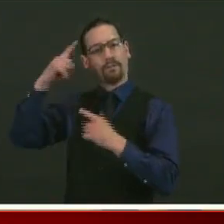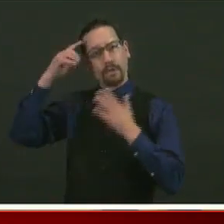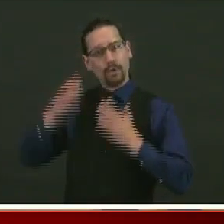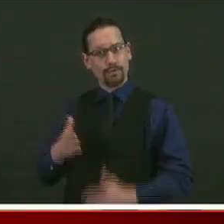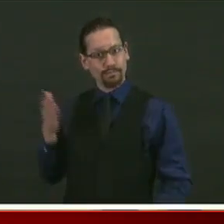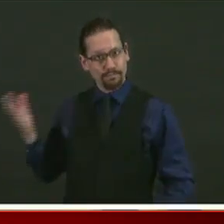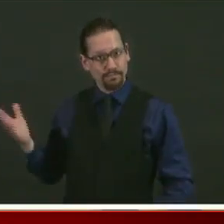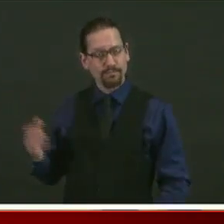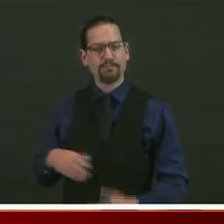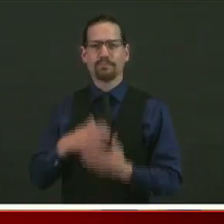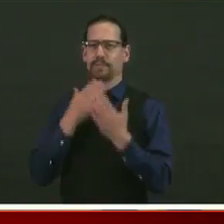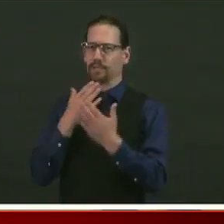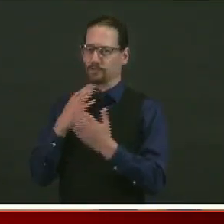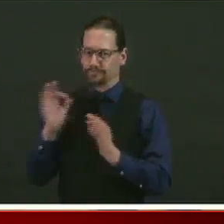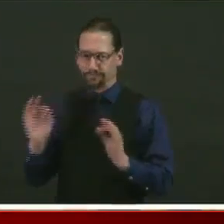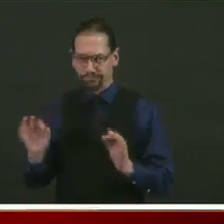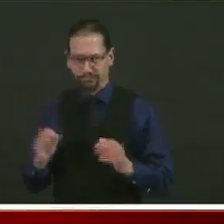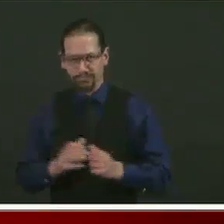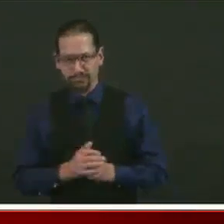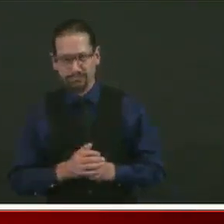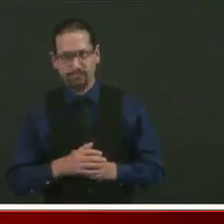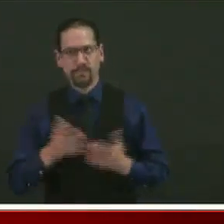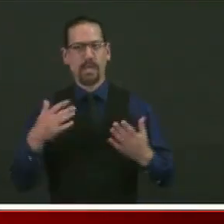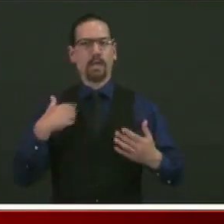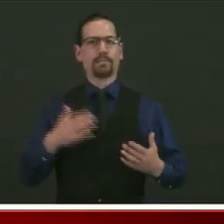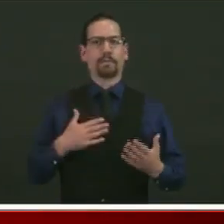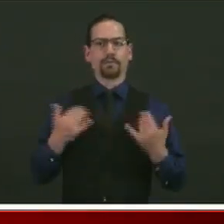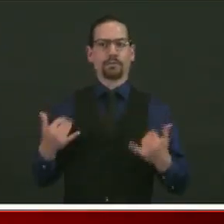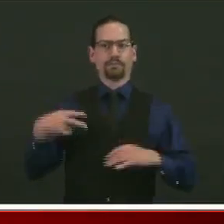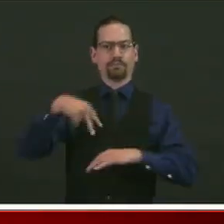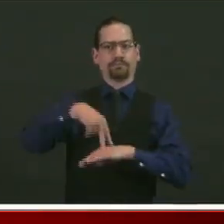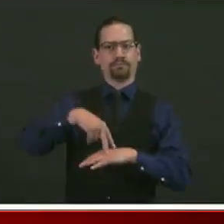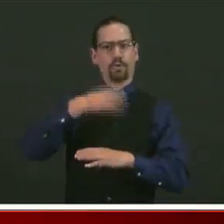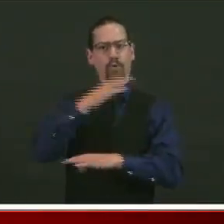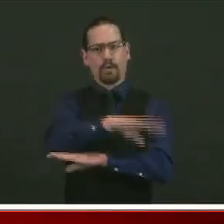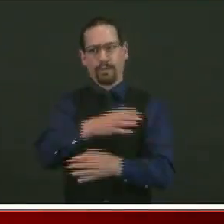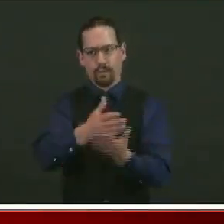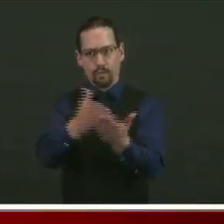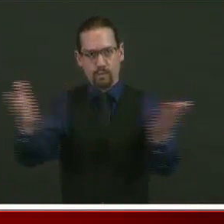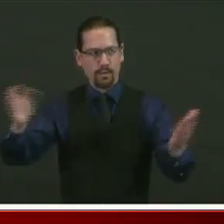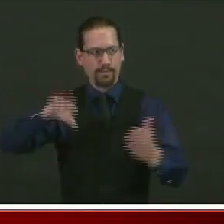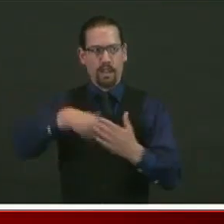DR. MCDONNELL: THANK YOU, GOVERNOR RAIMONDO.